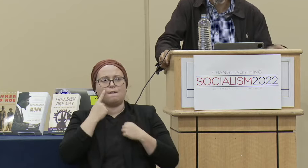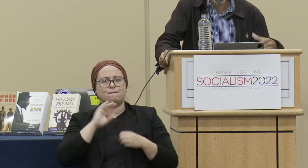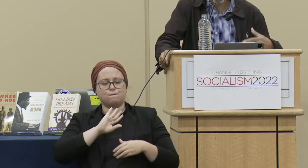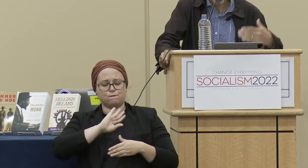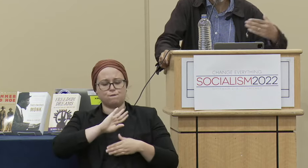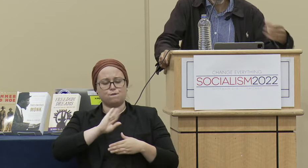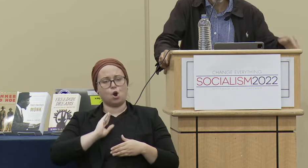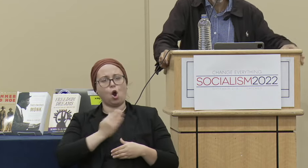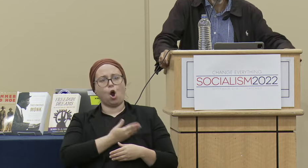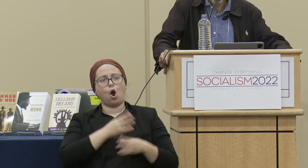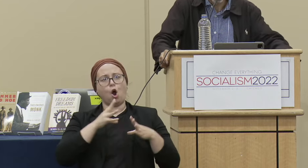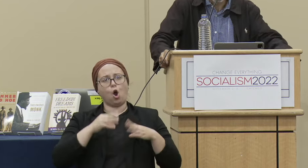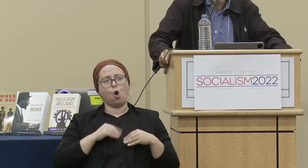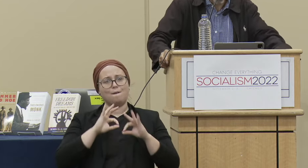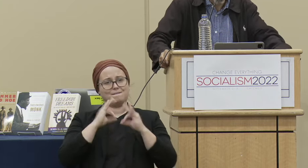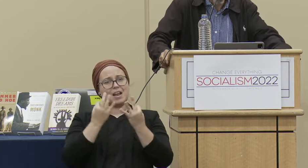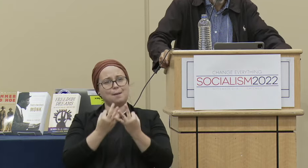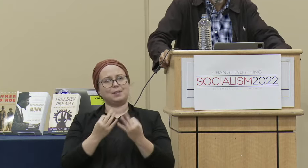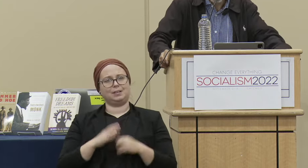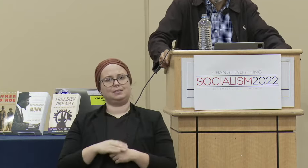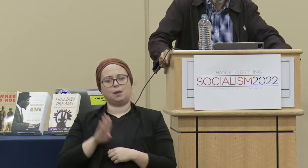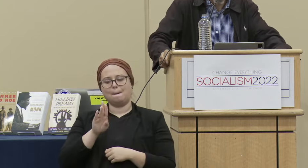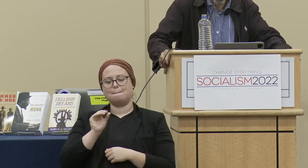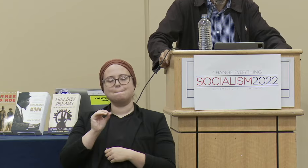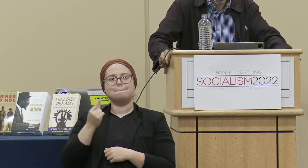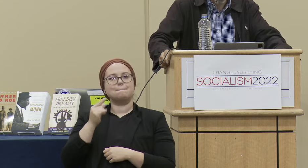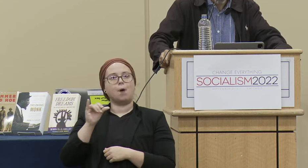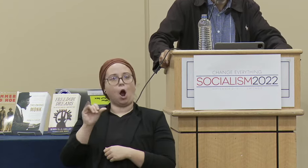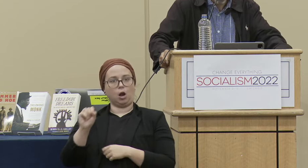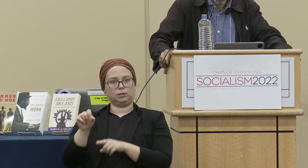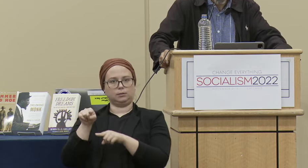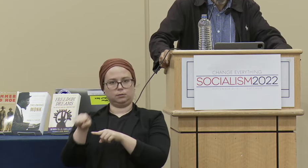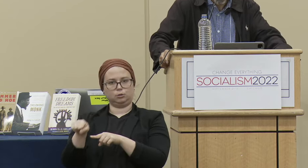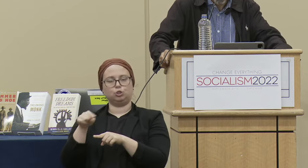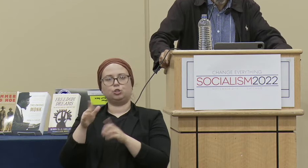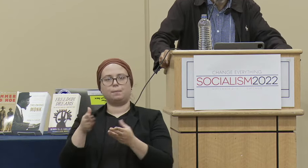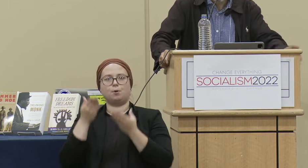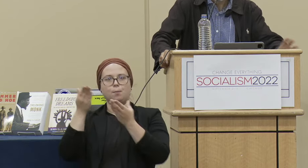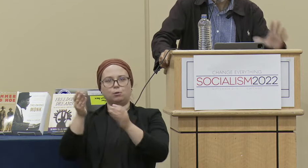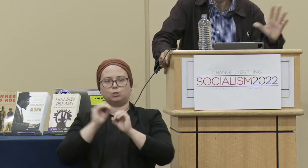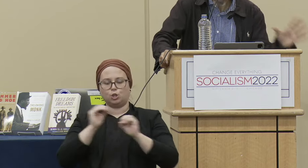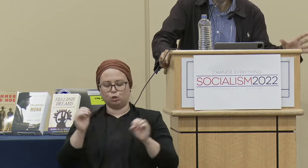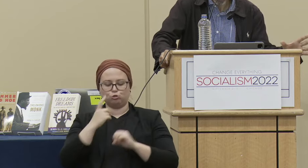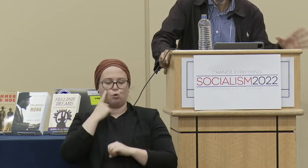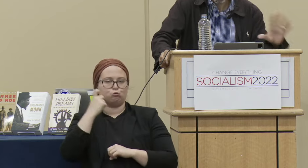families. That's Grace Lee Boggs. So, what Grace proposes